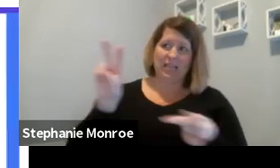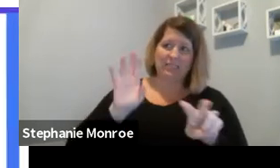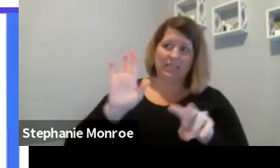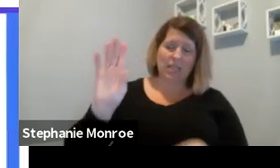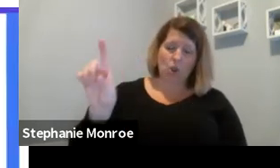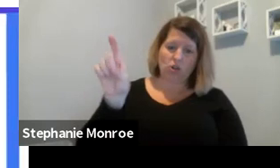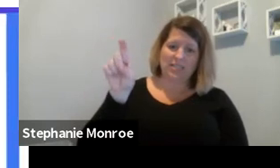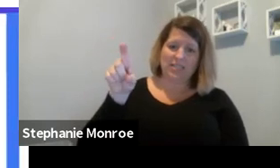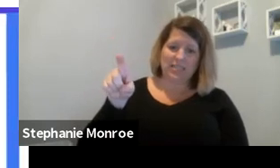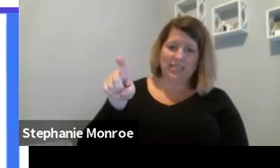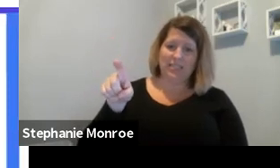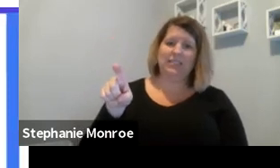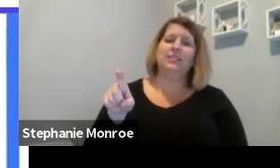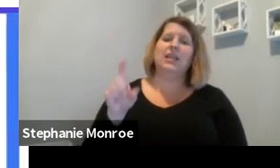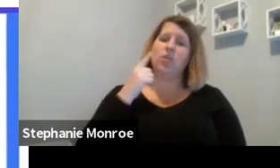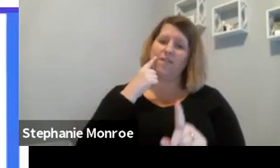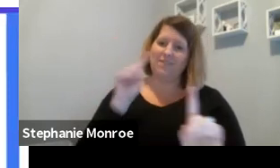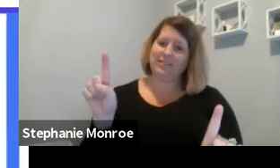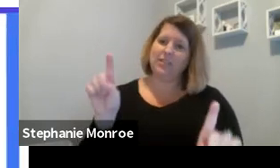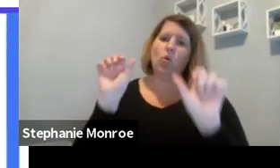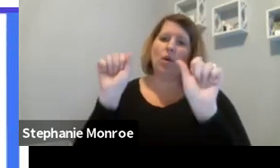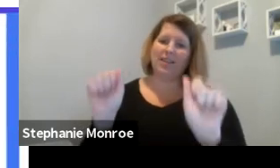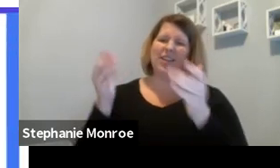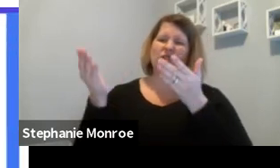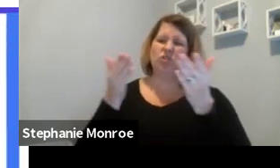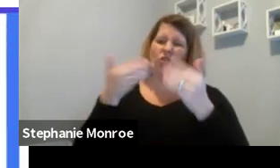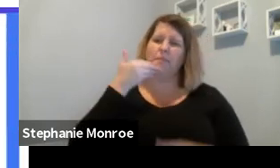and their efficacy, so they can better be served.